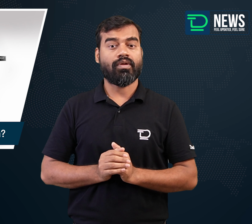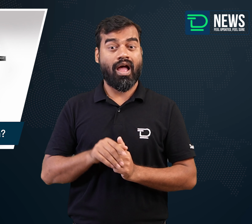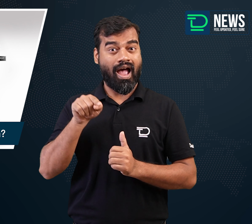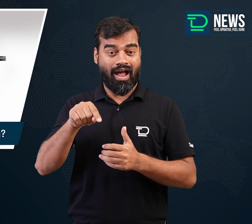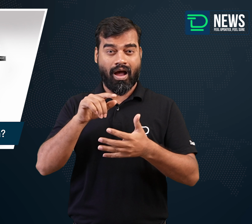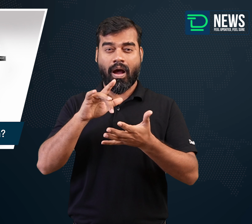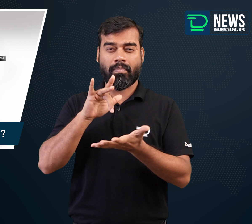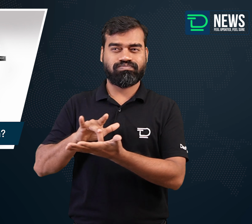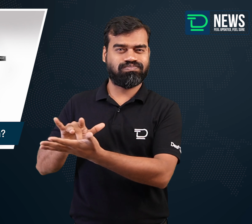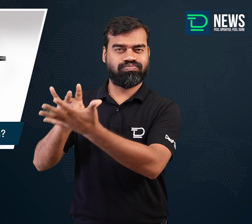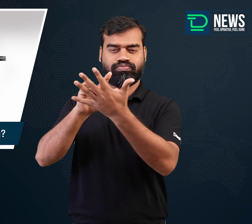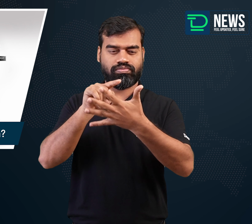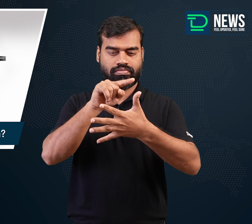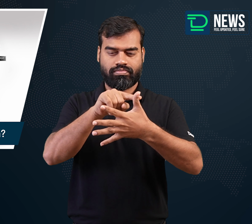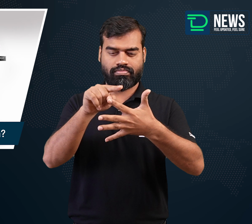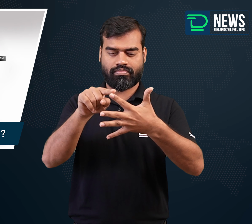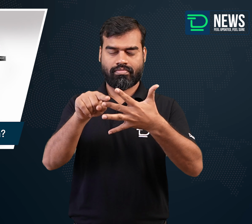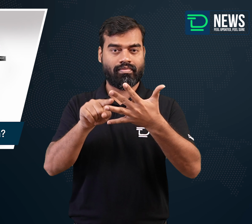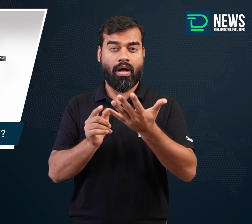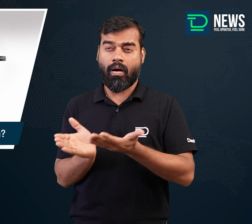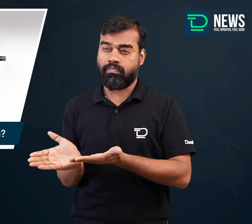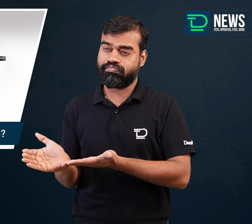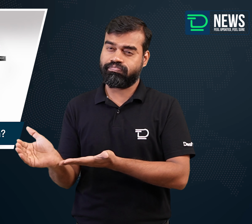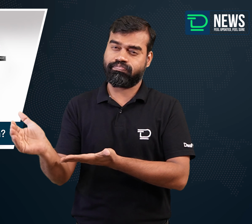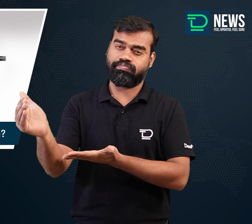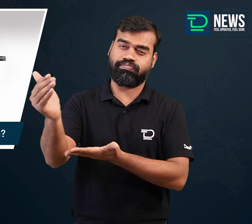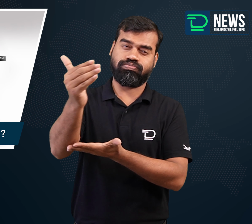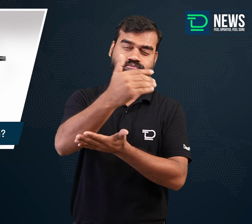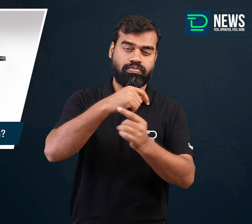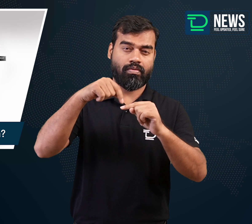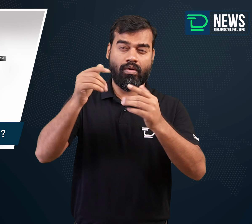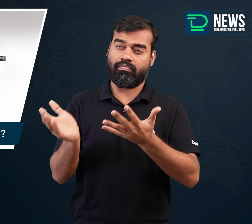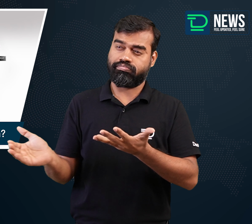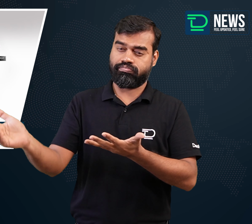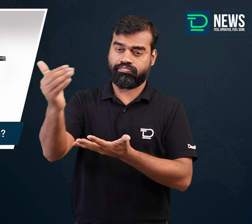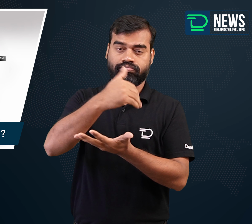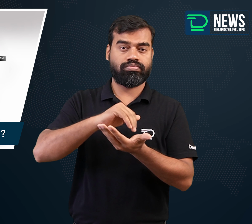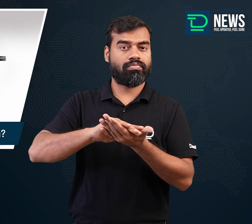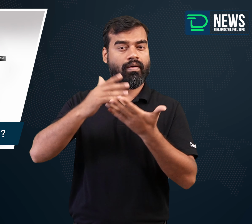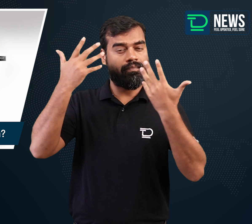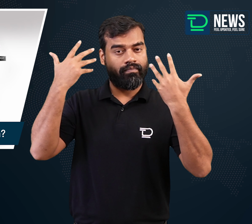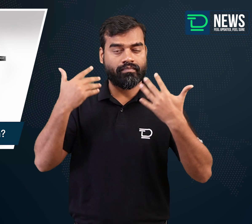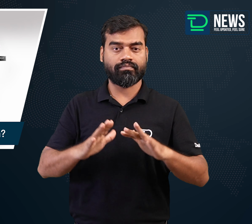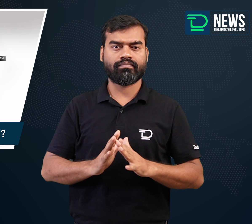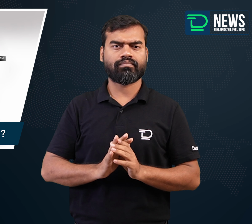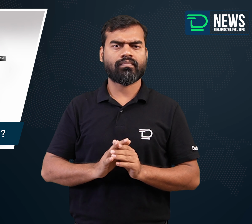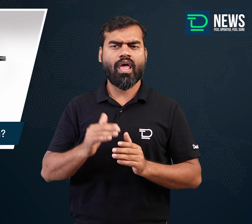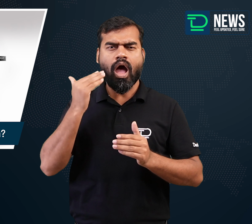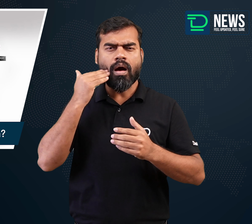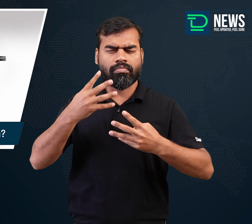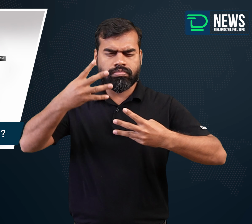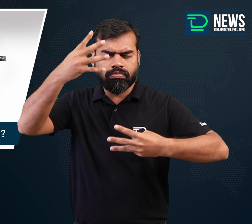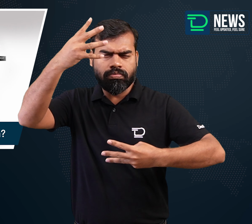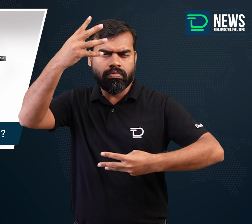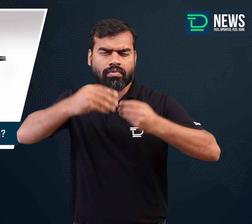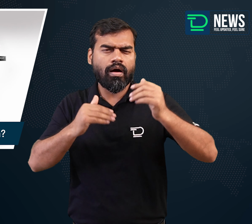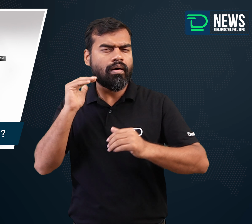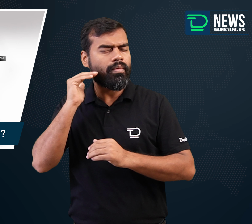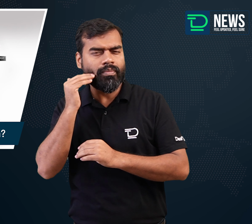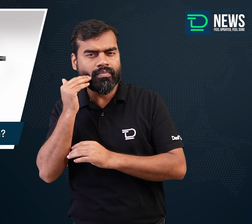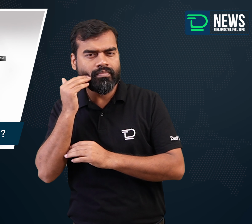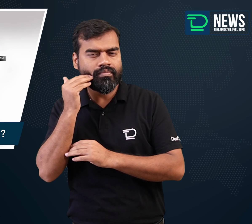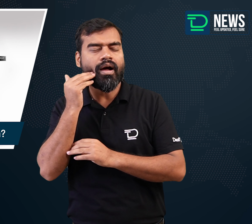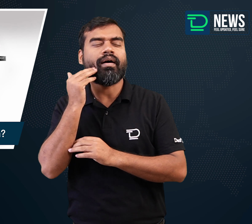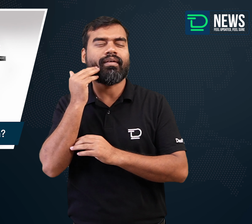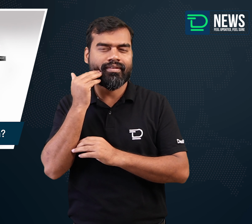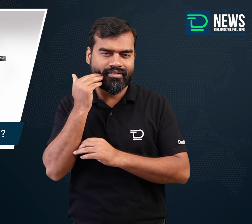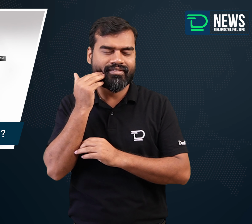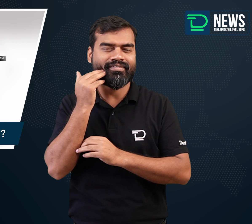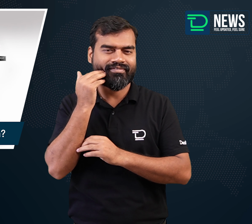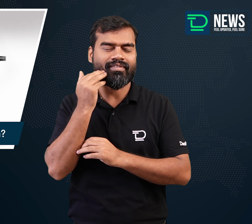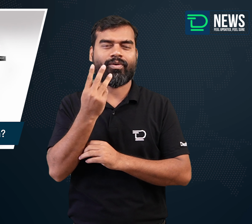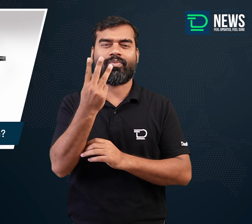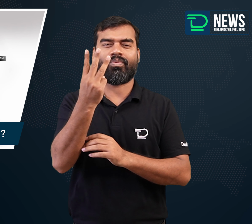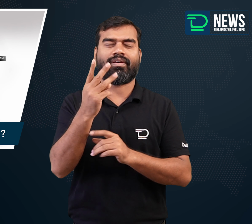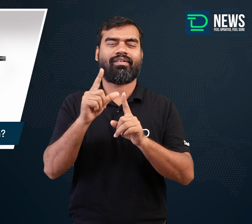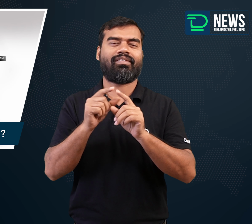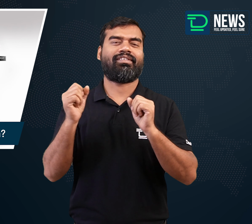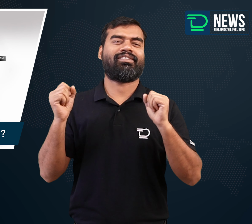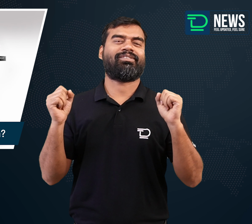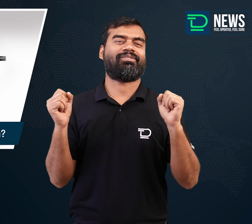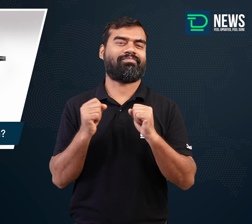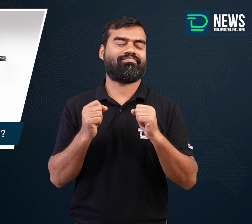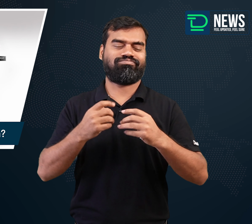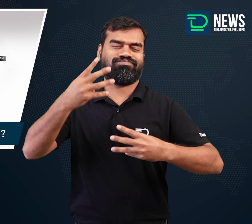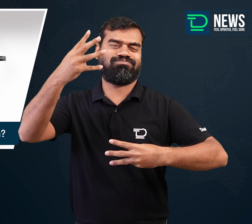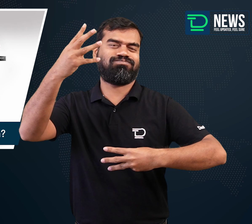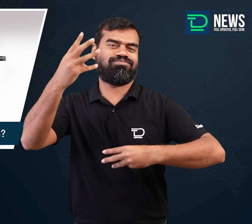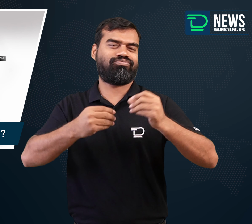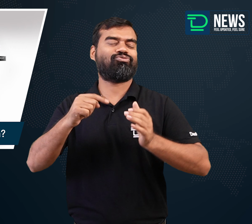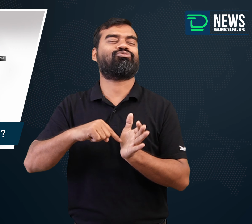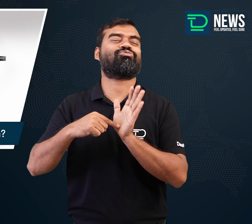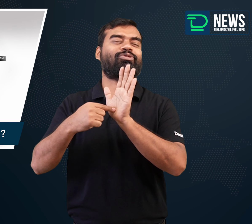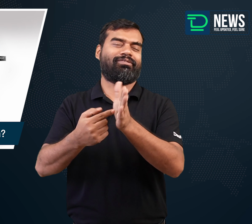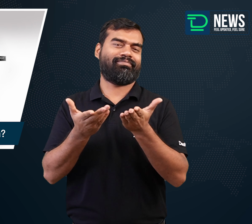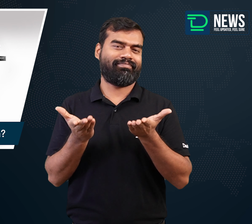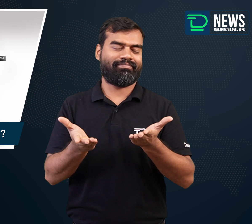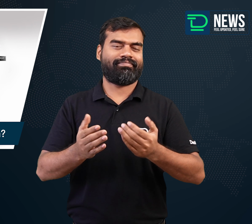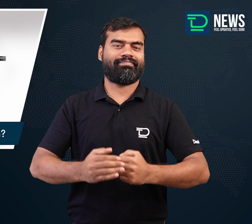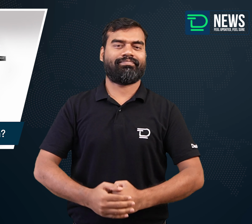The counting of votes will take place on December 3.